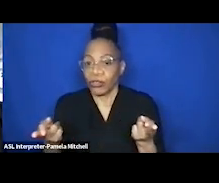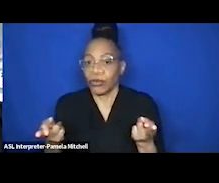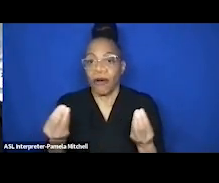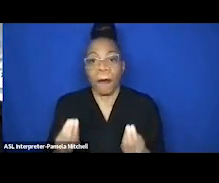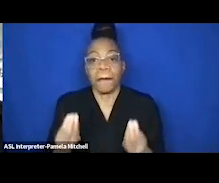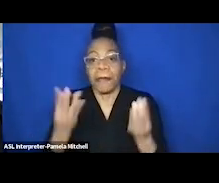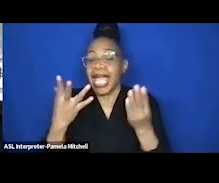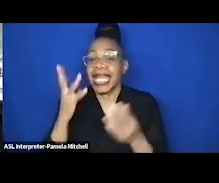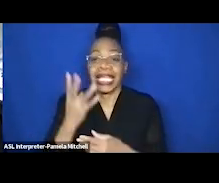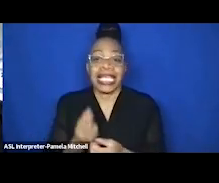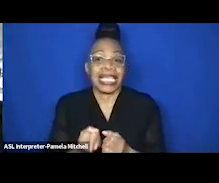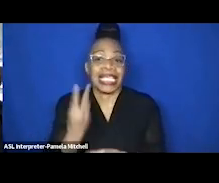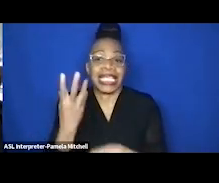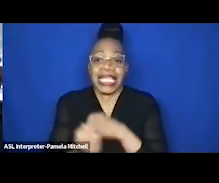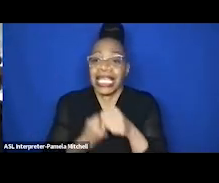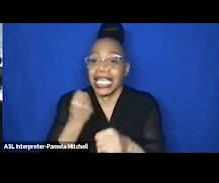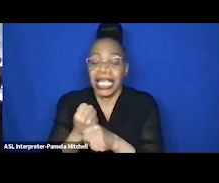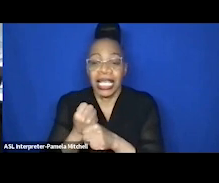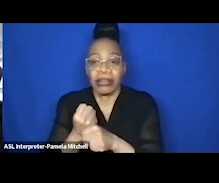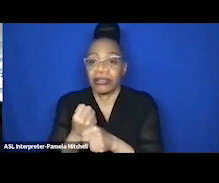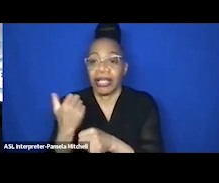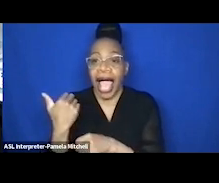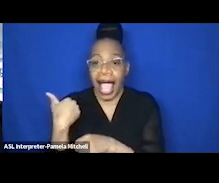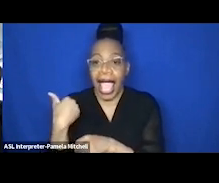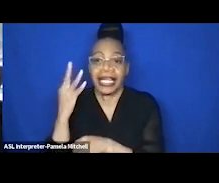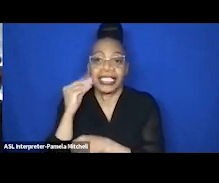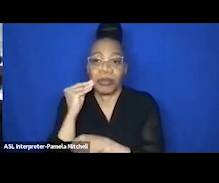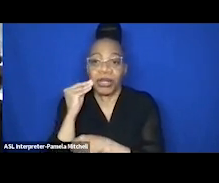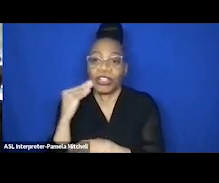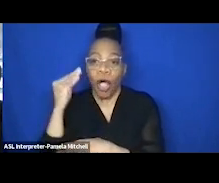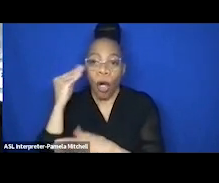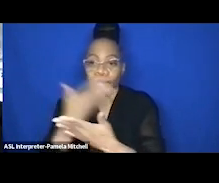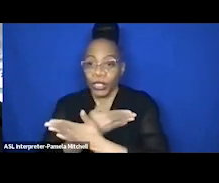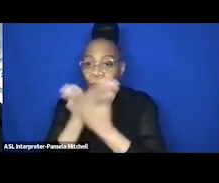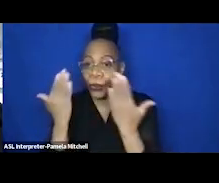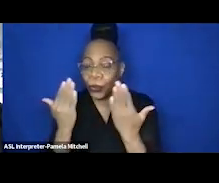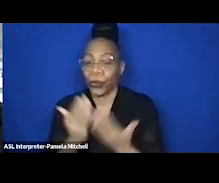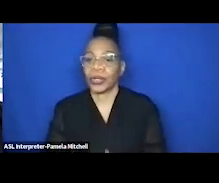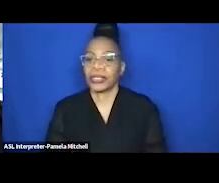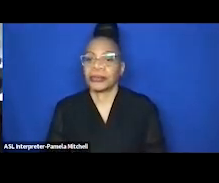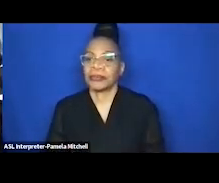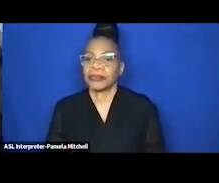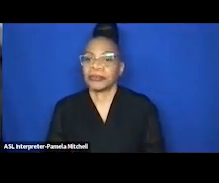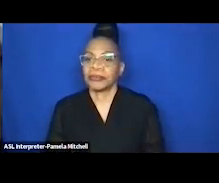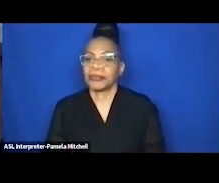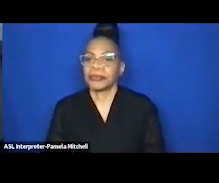and not knowing where my next meal would come from. Those are my worries today.